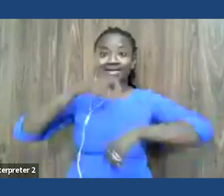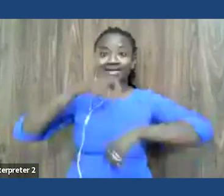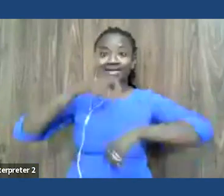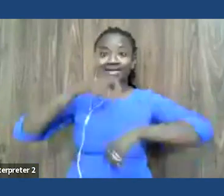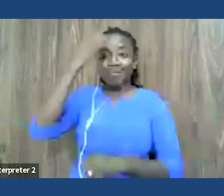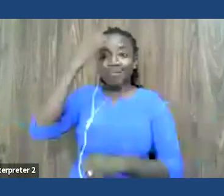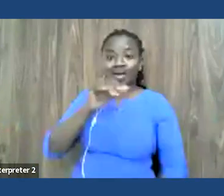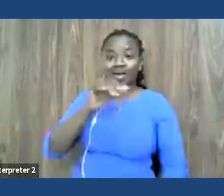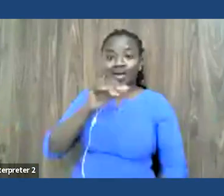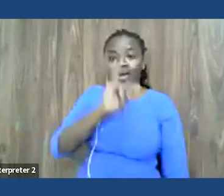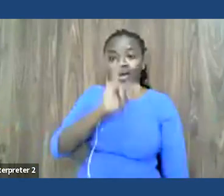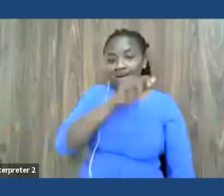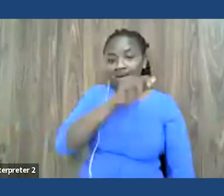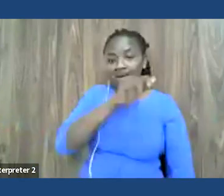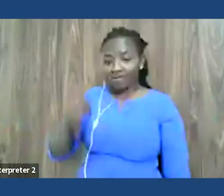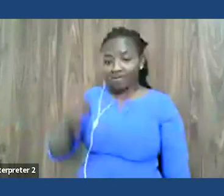of the International Convention.